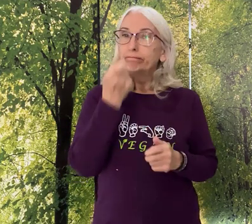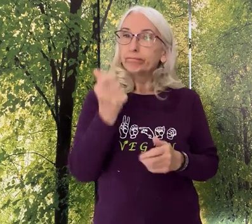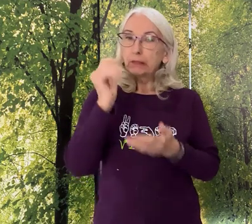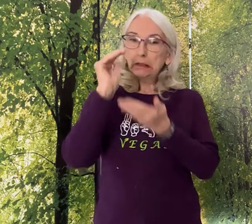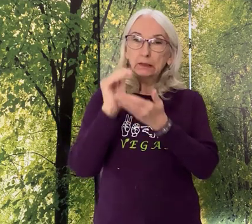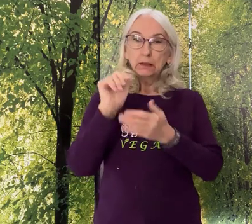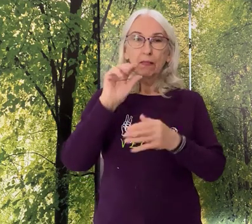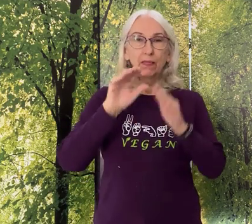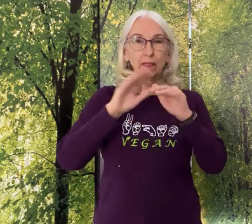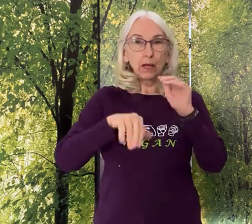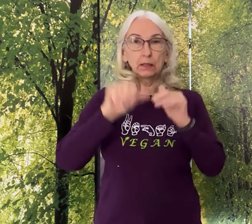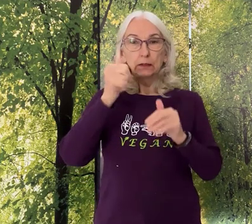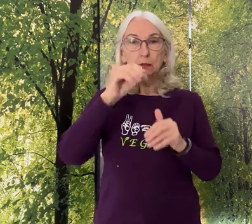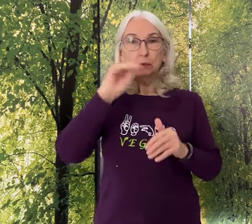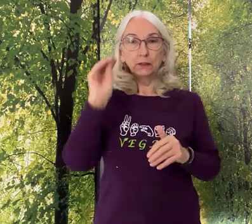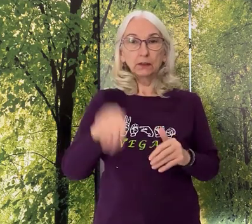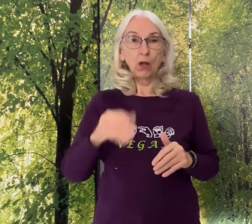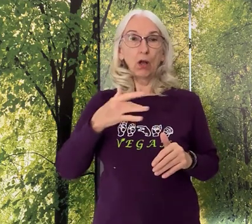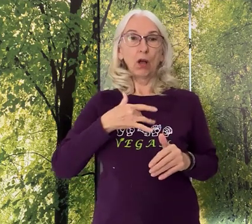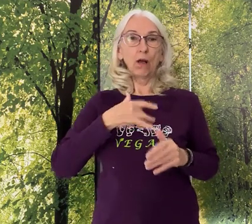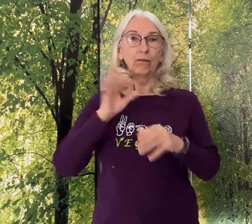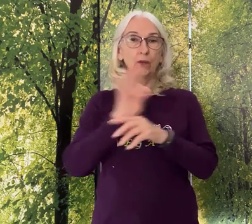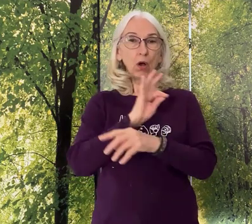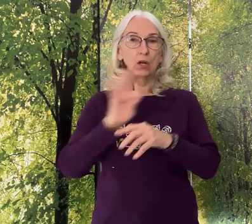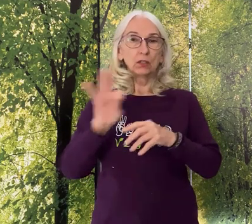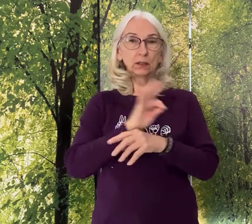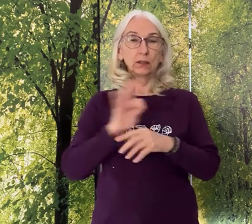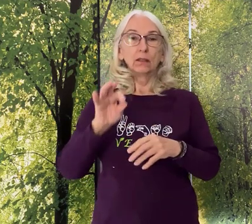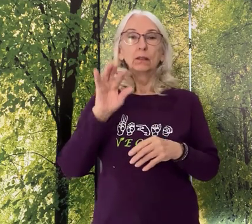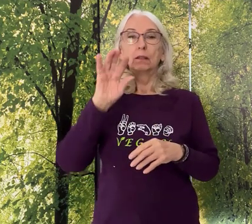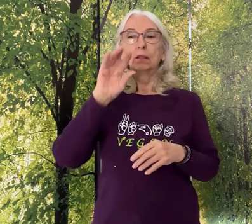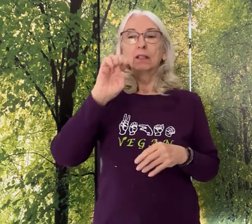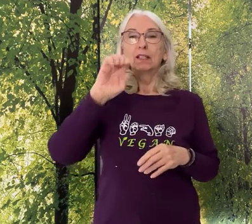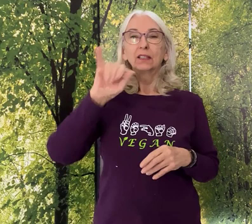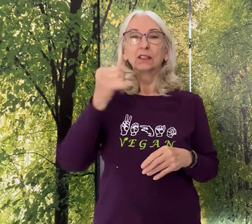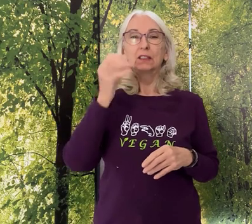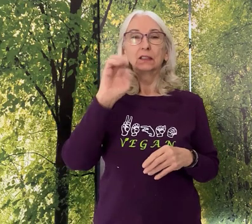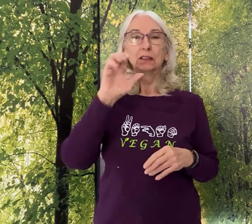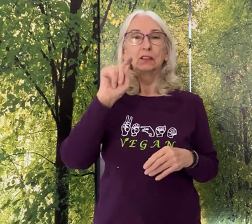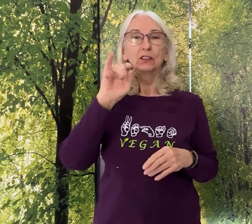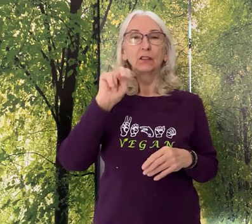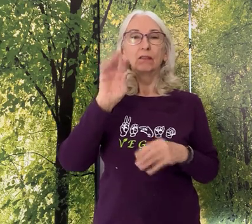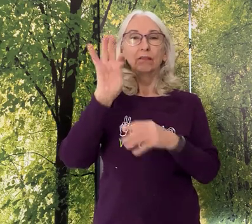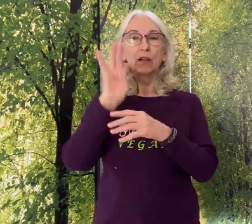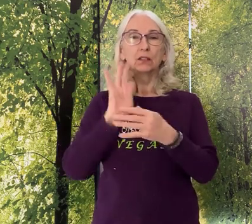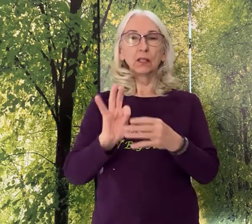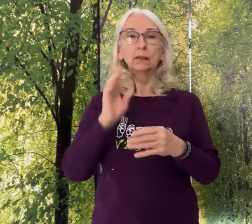than 10% heart function (Ejection Fraction)